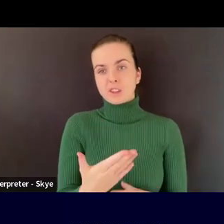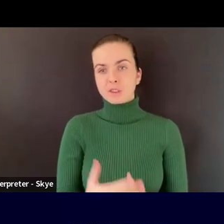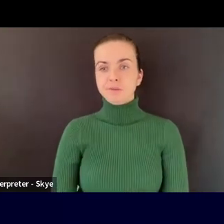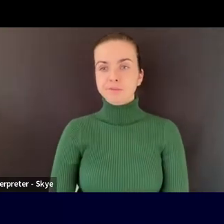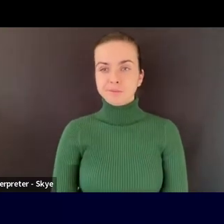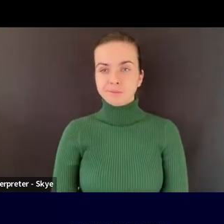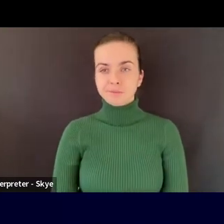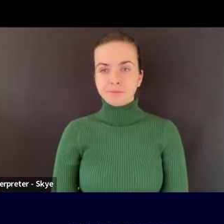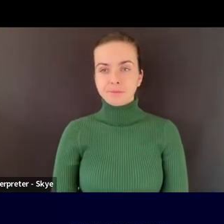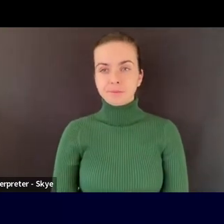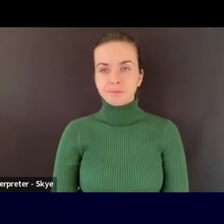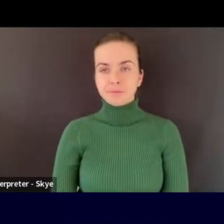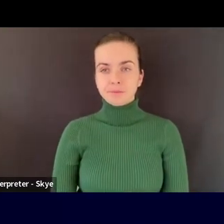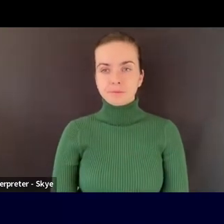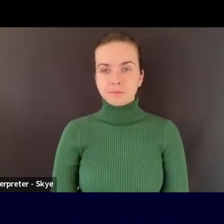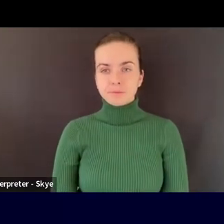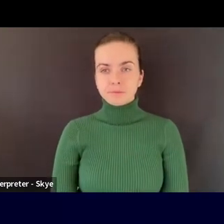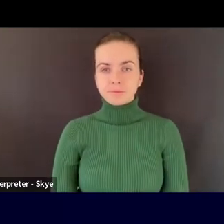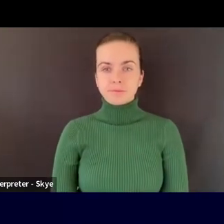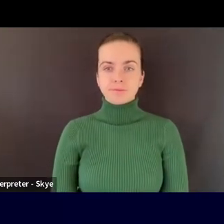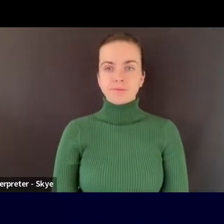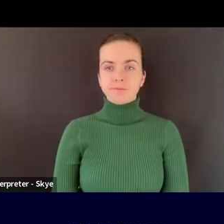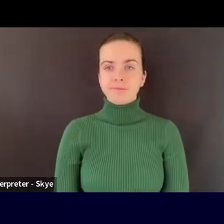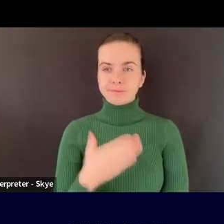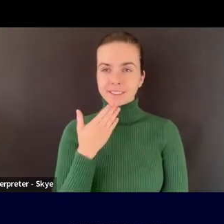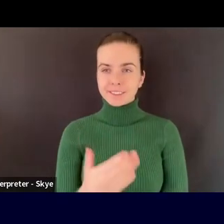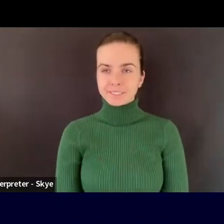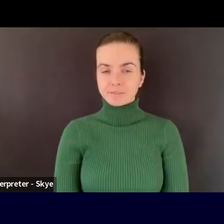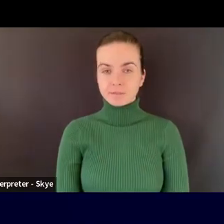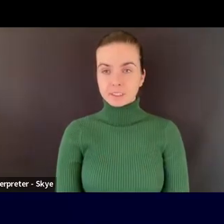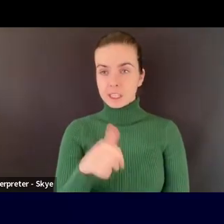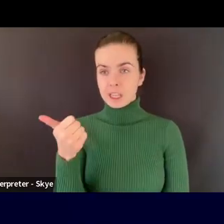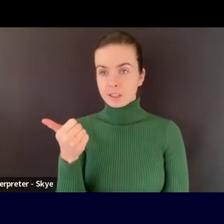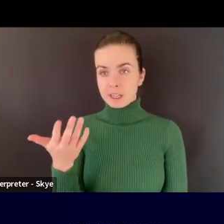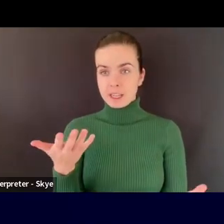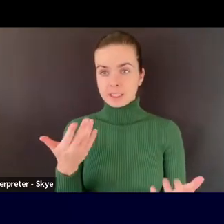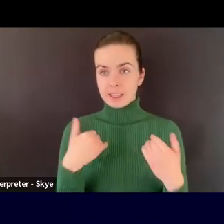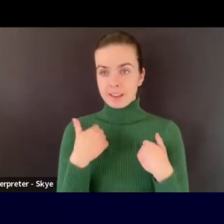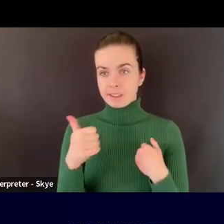Dahlia: Thank you, Desiree. Anybody else have any questions, comments,